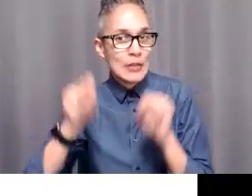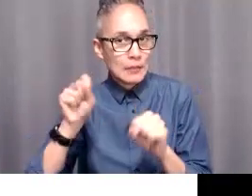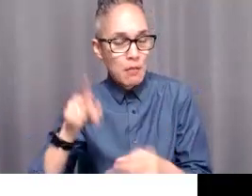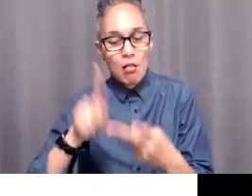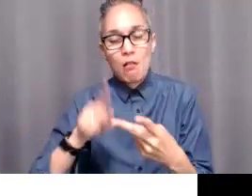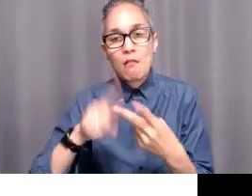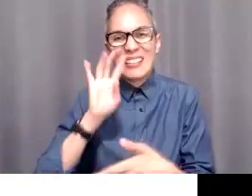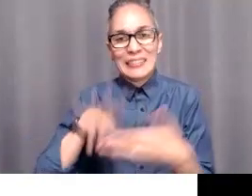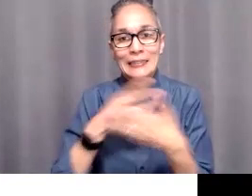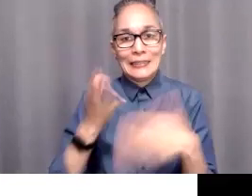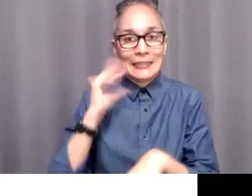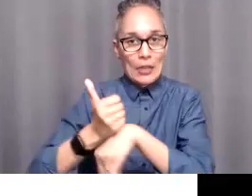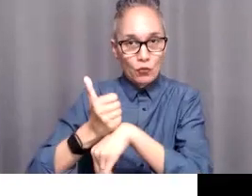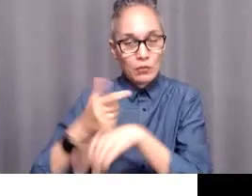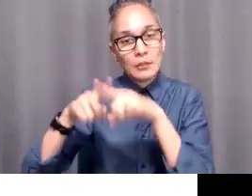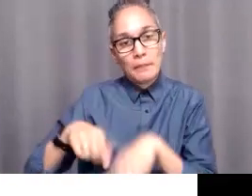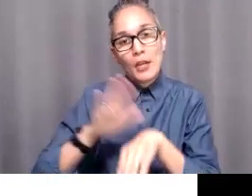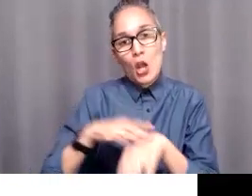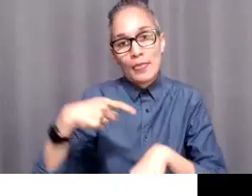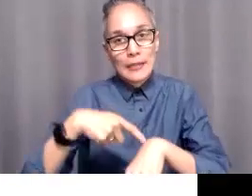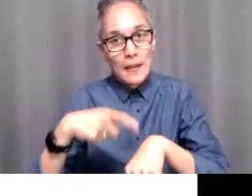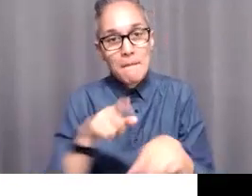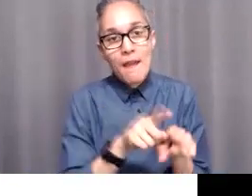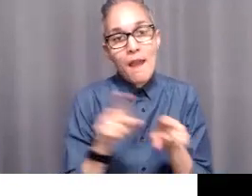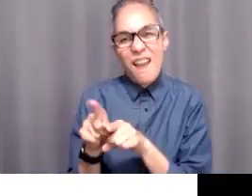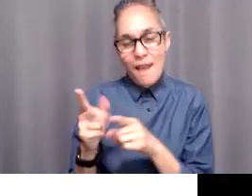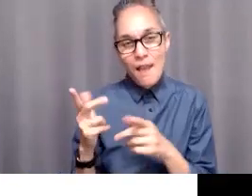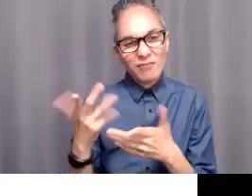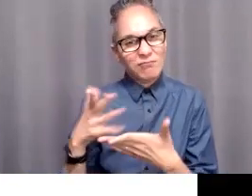based on the length of the time and the amount of content in the course.